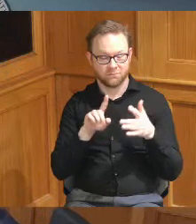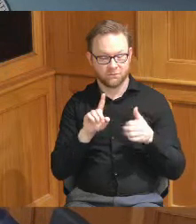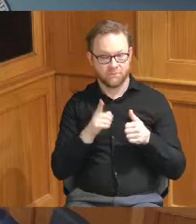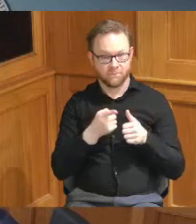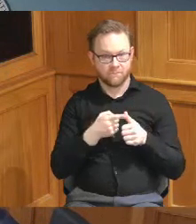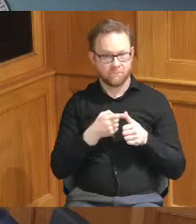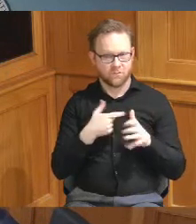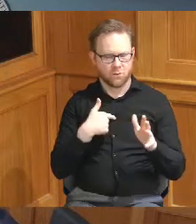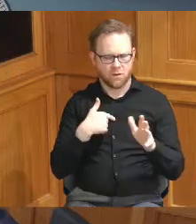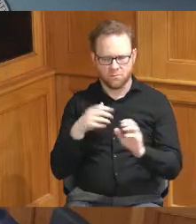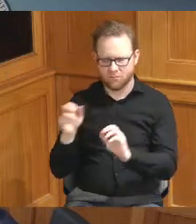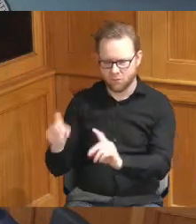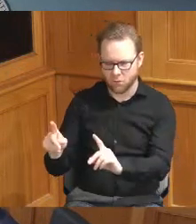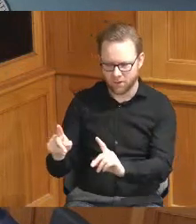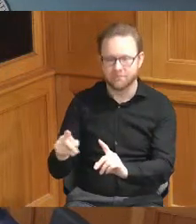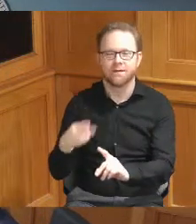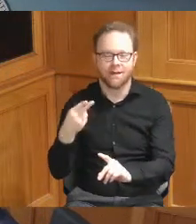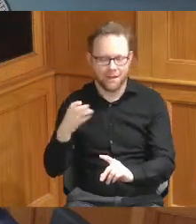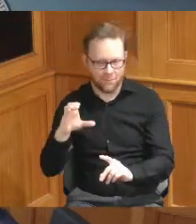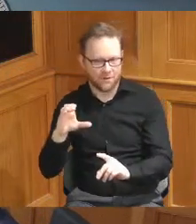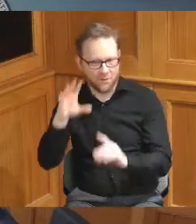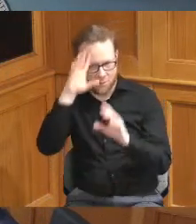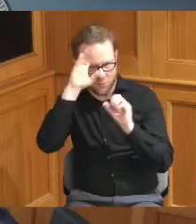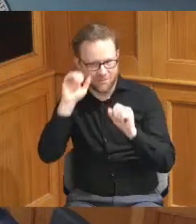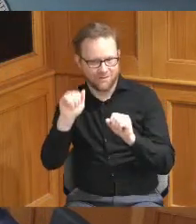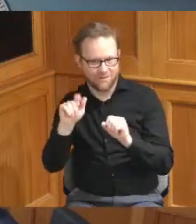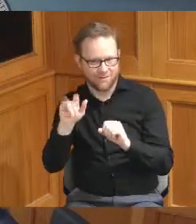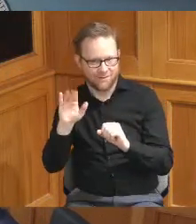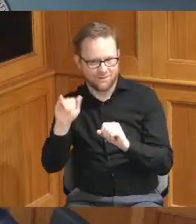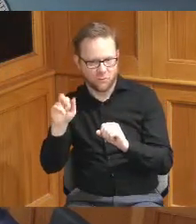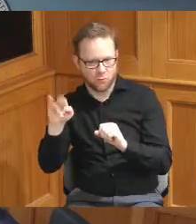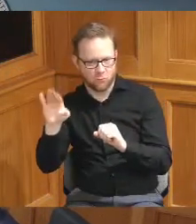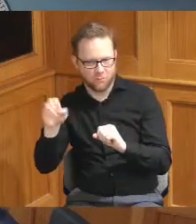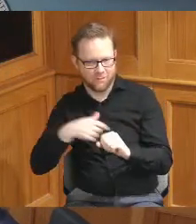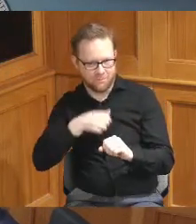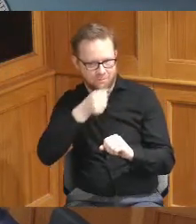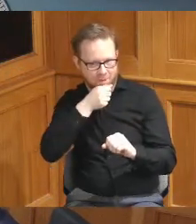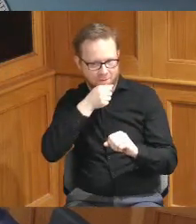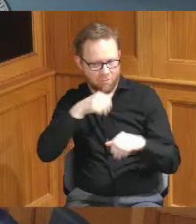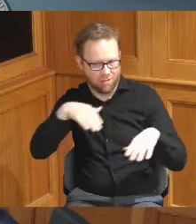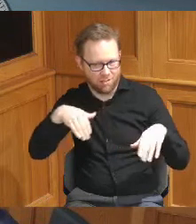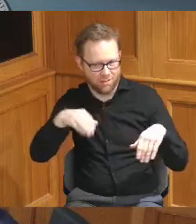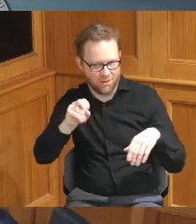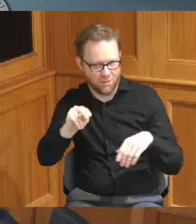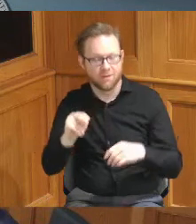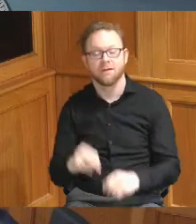okay and I'm Hamilton County Commission President Alicia Reece but Mike wasn't on okay we got a couple items on there